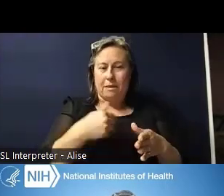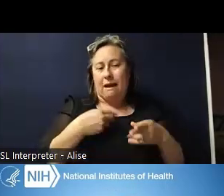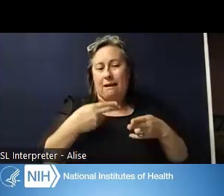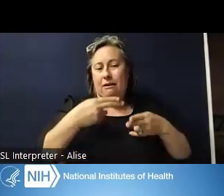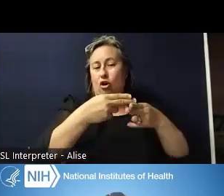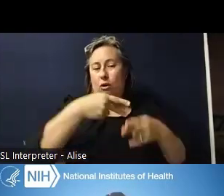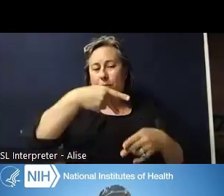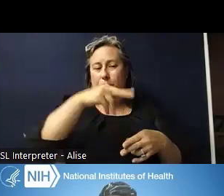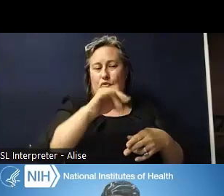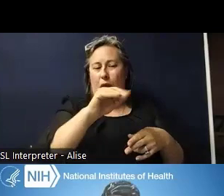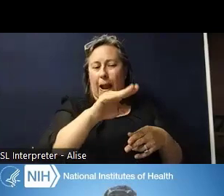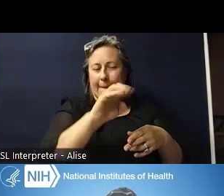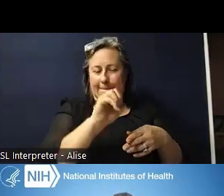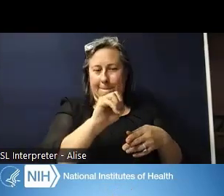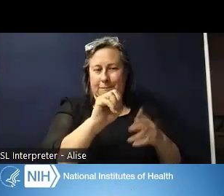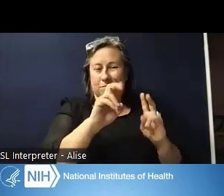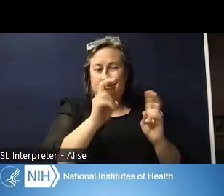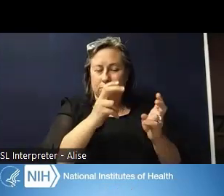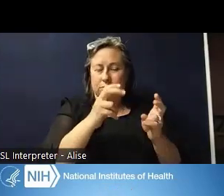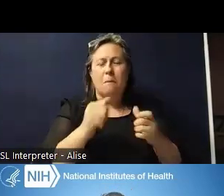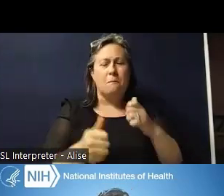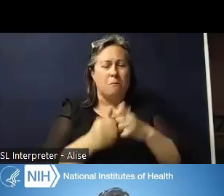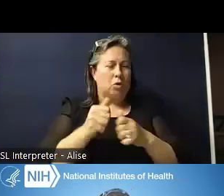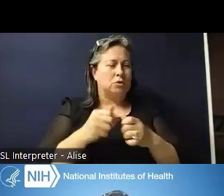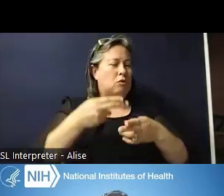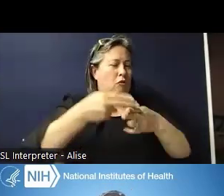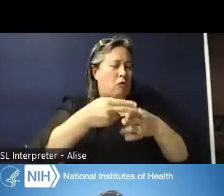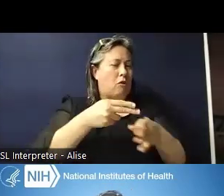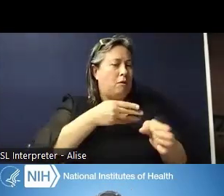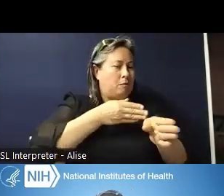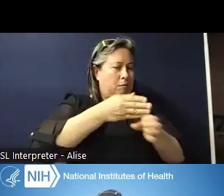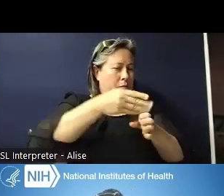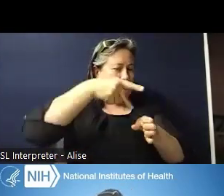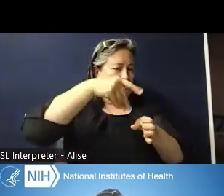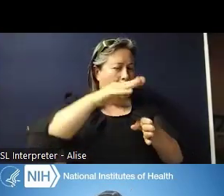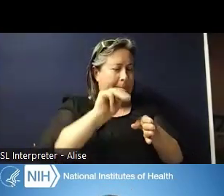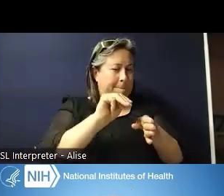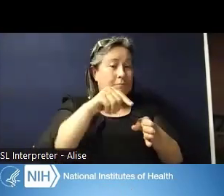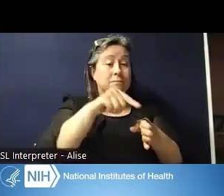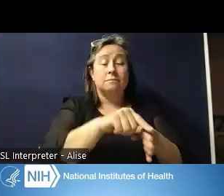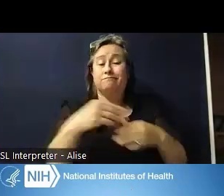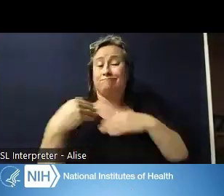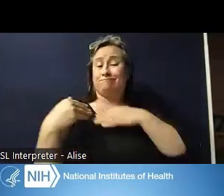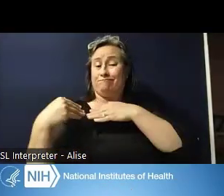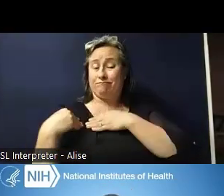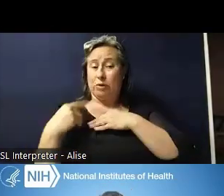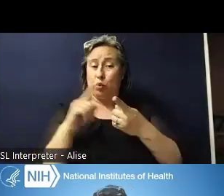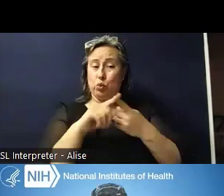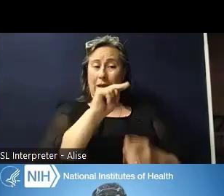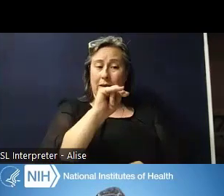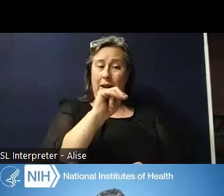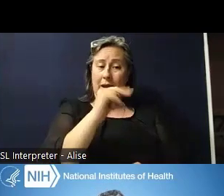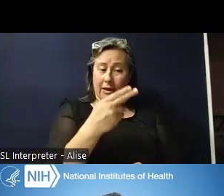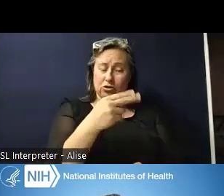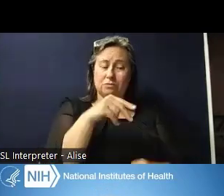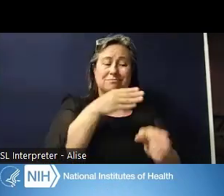and most people refer to it as that, is accountable to NIH, has the relationship with NIH,